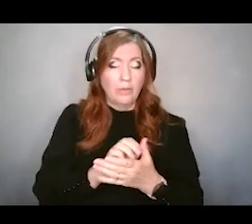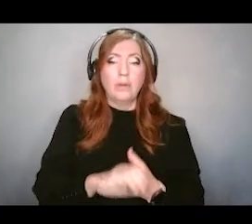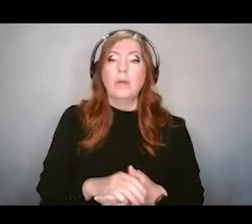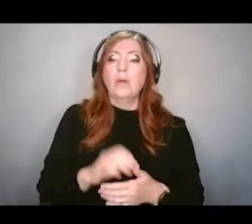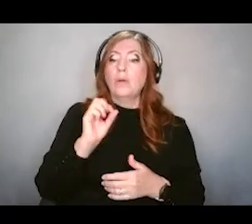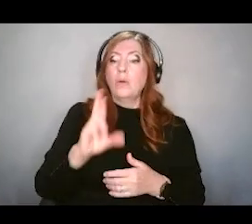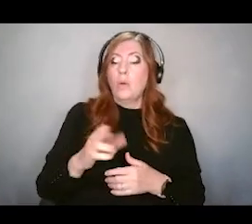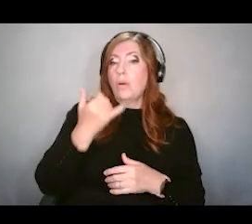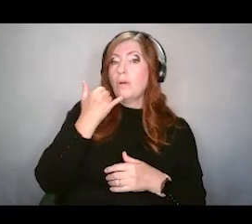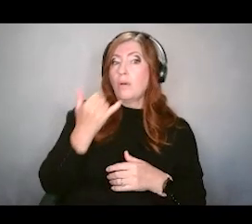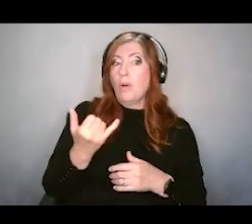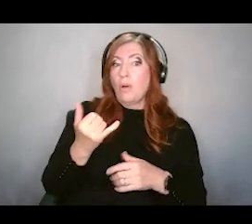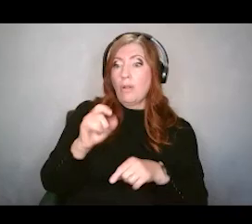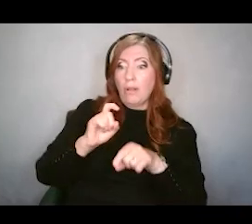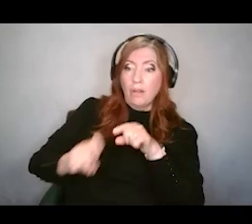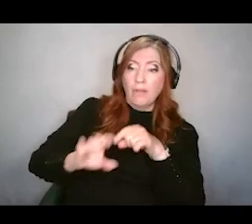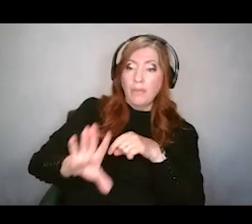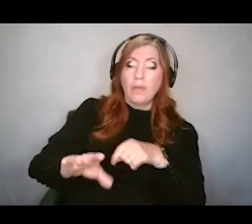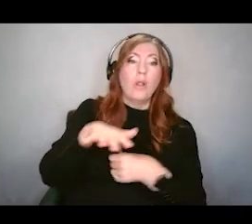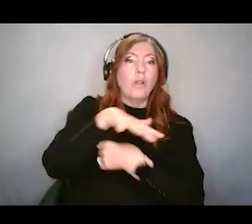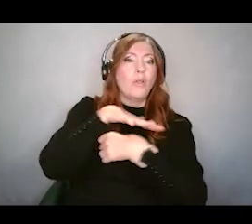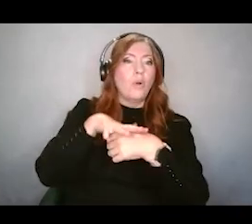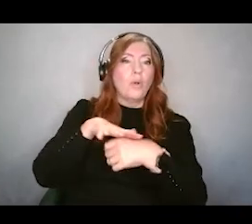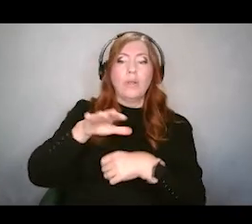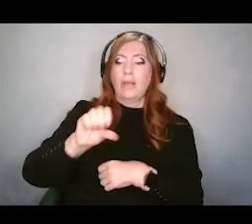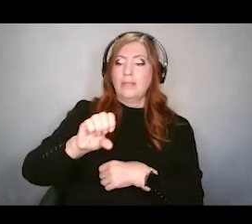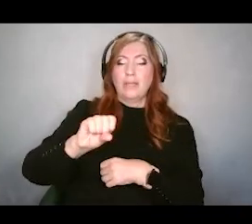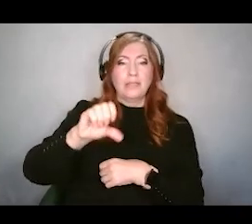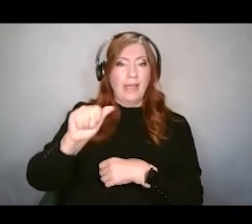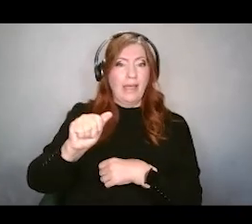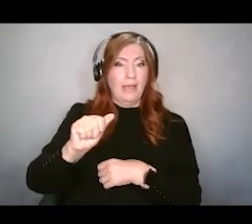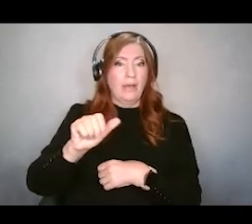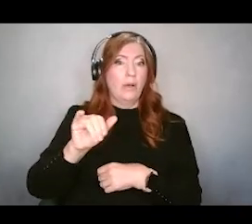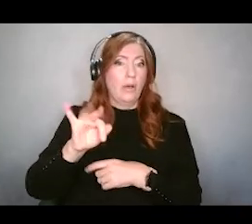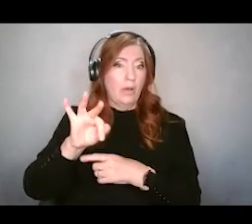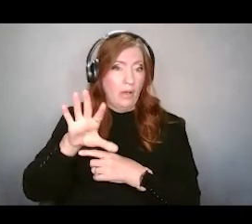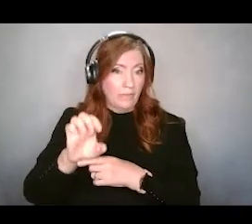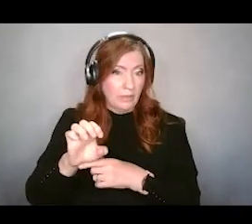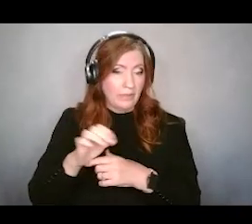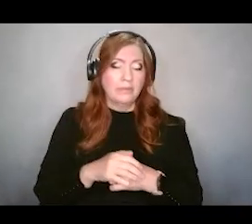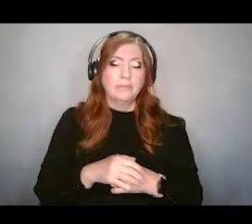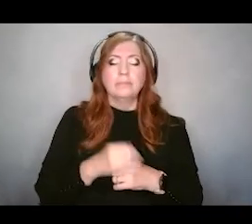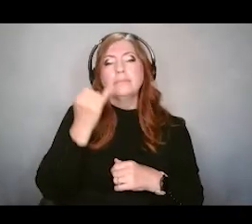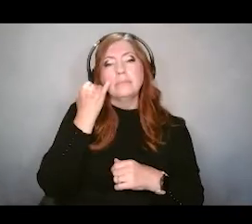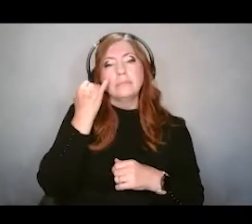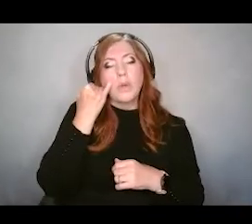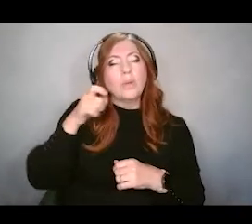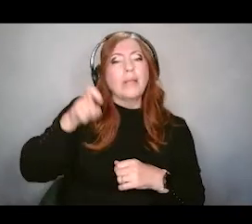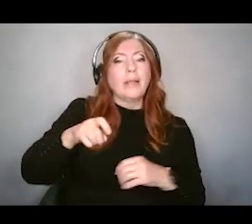local Social Security Administration (SSA) office. If they need assistance, ask whether they have a